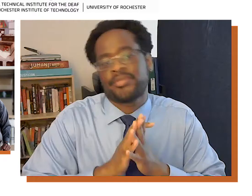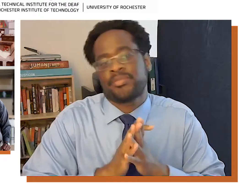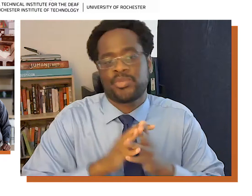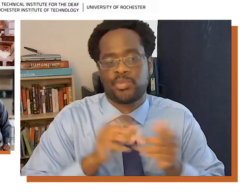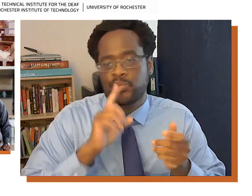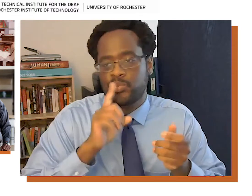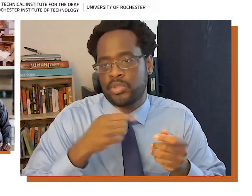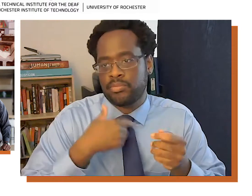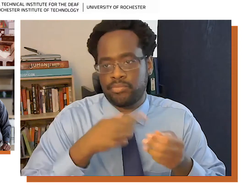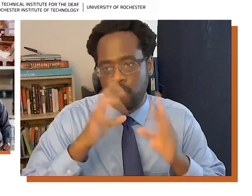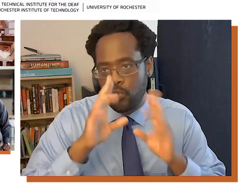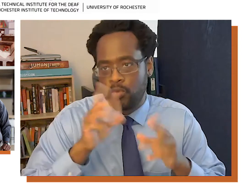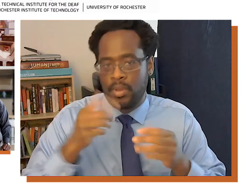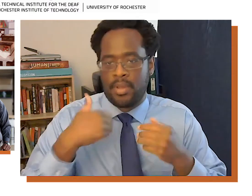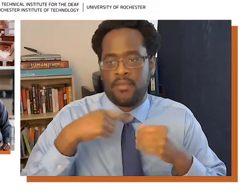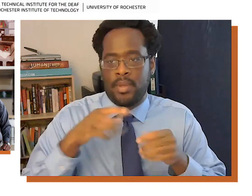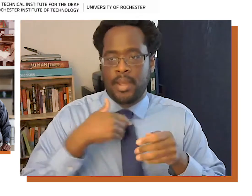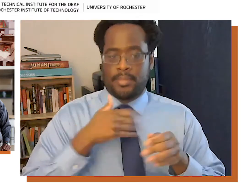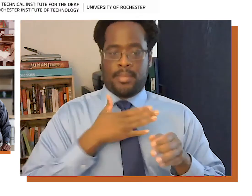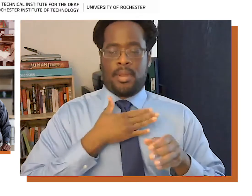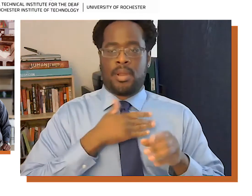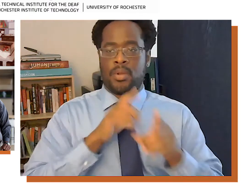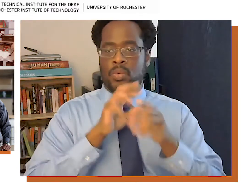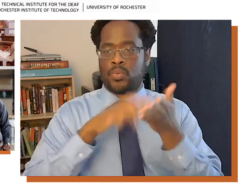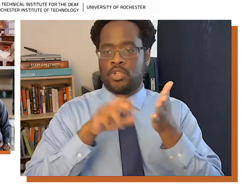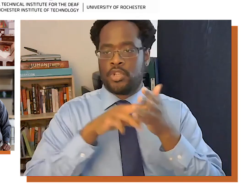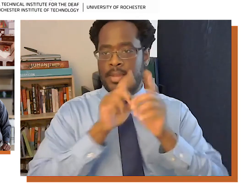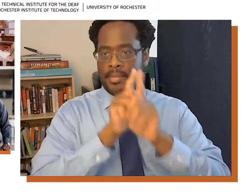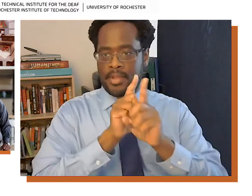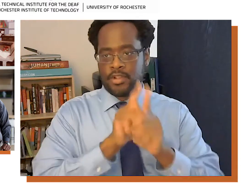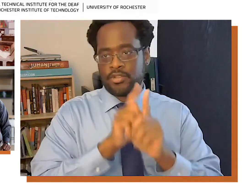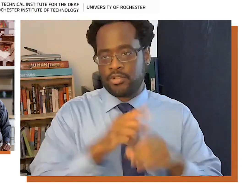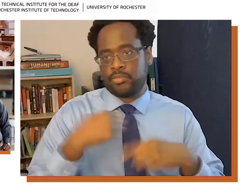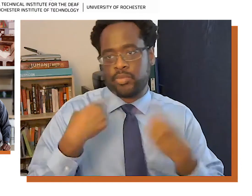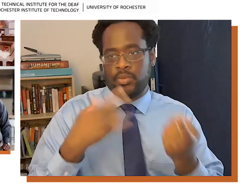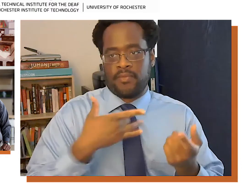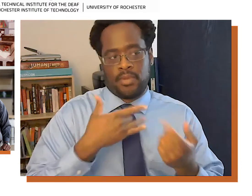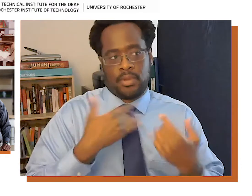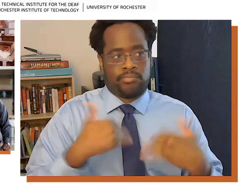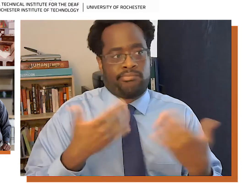I am honored to have had Peter as my research mentor